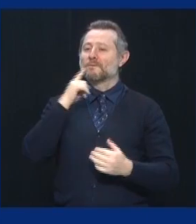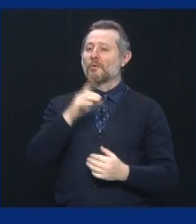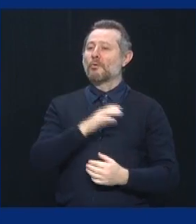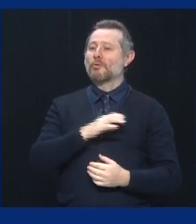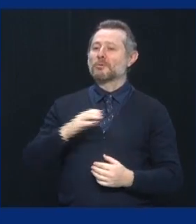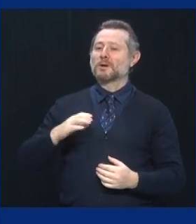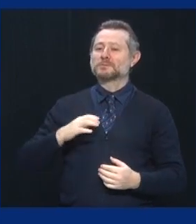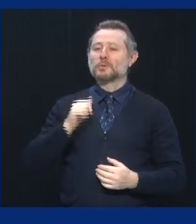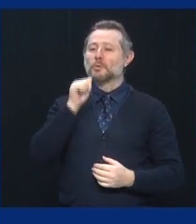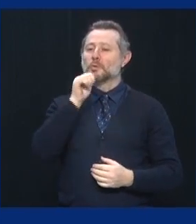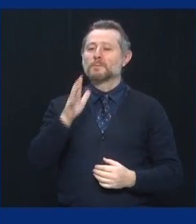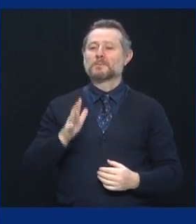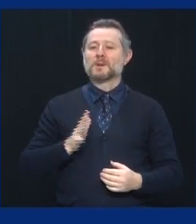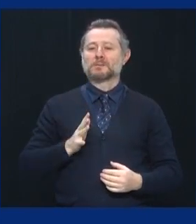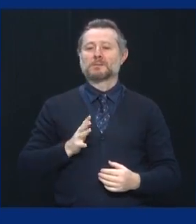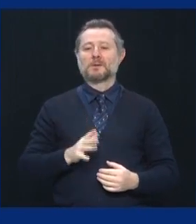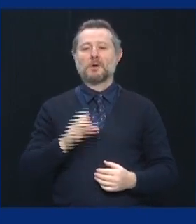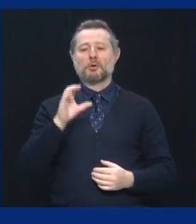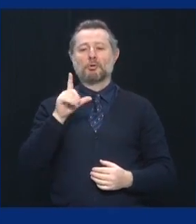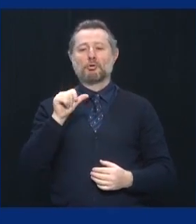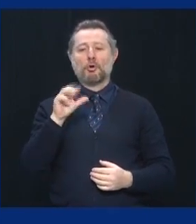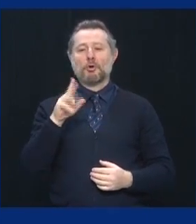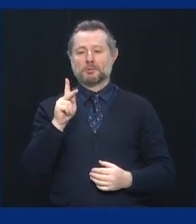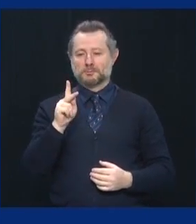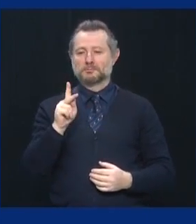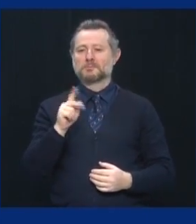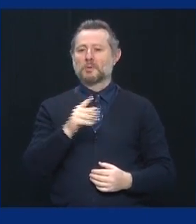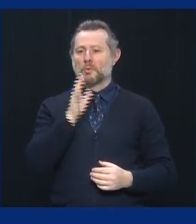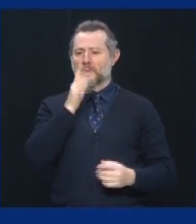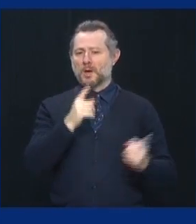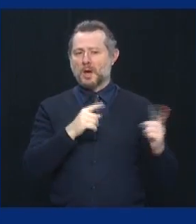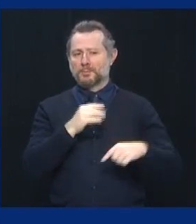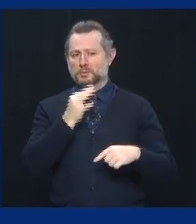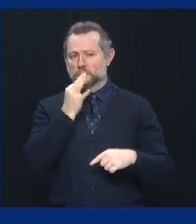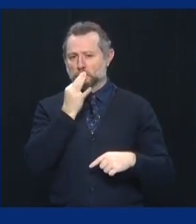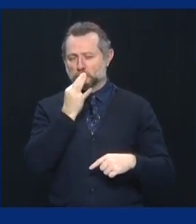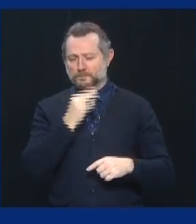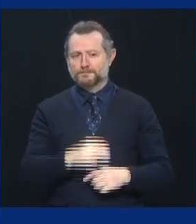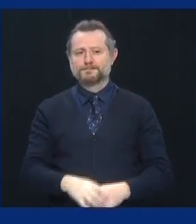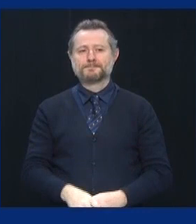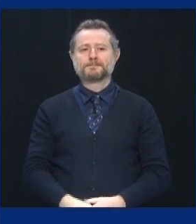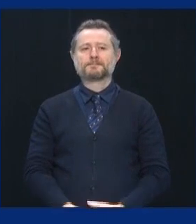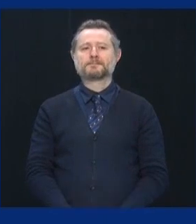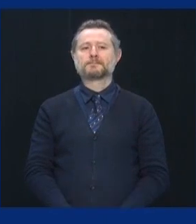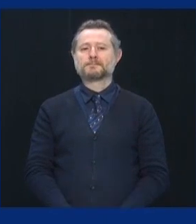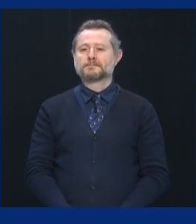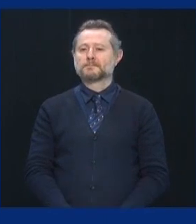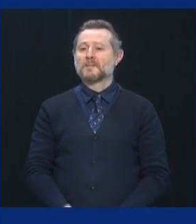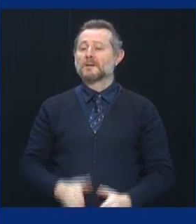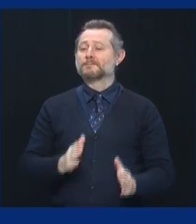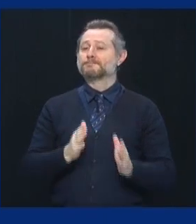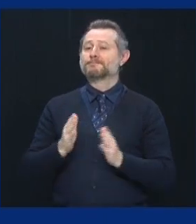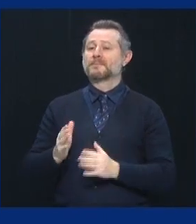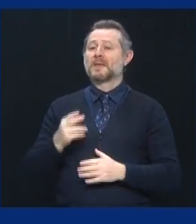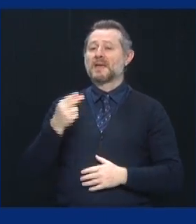LET'S GIVE HIM A ROUND OF APPLAUSE, HAKEEM JEFFRIES, YOU'LL HEAR FROM HIM IN A MOMENT.